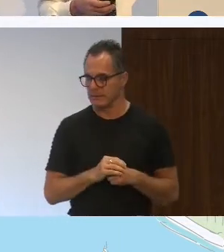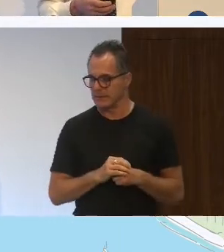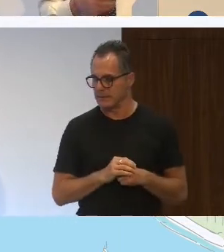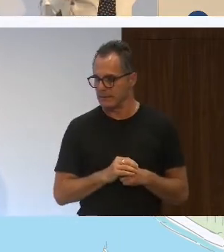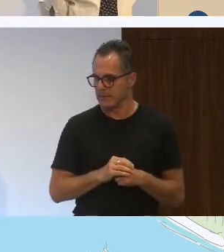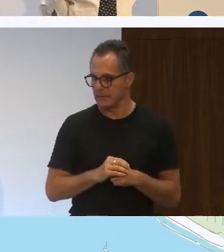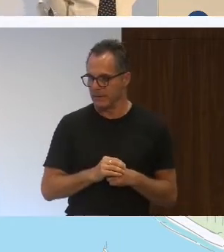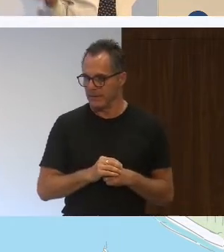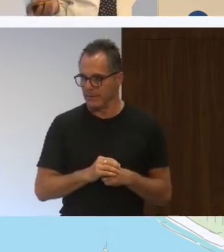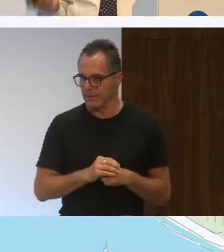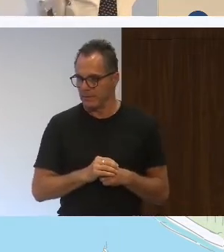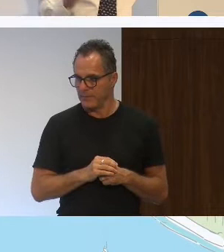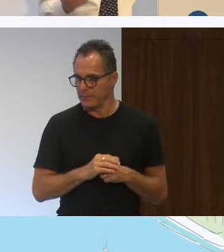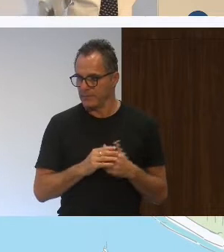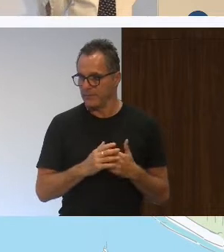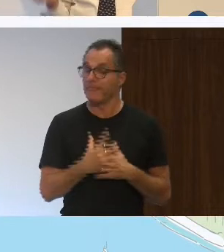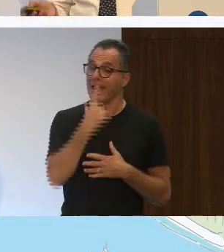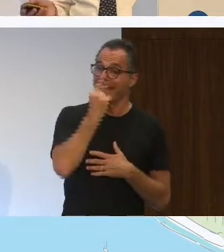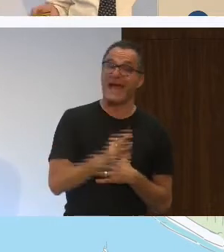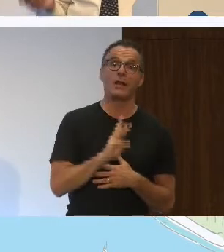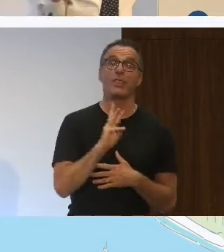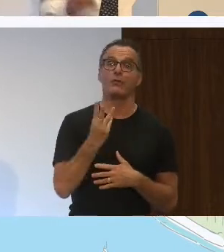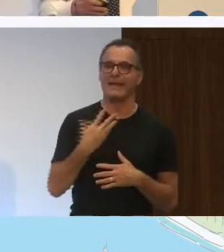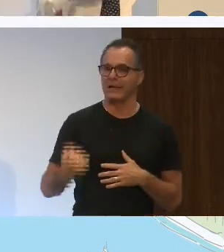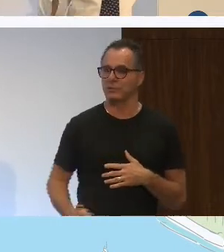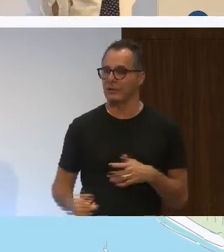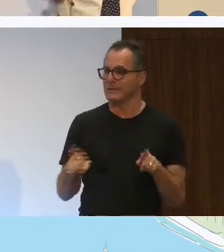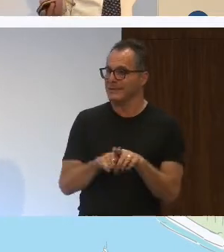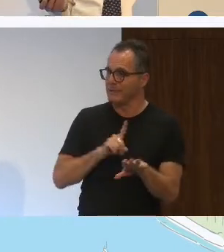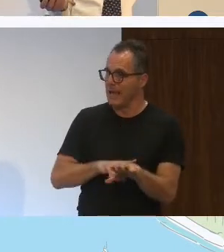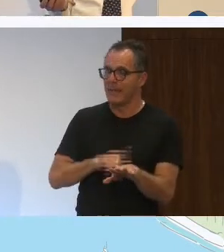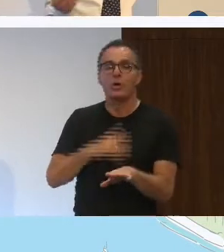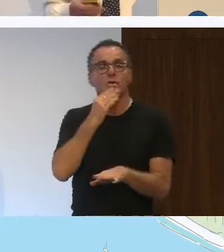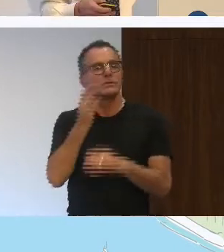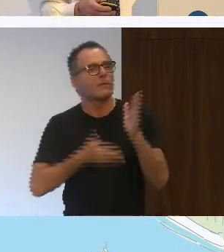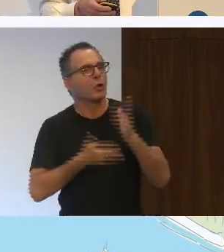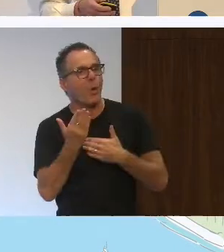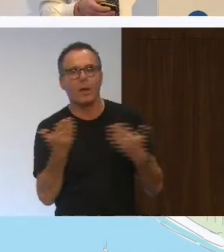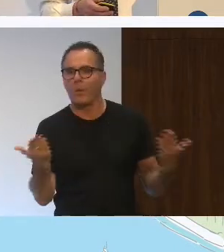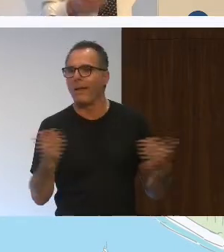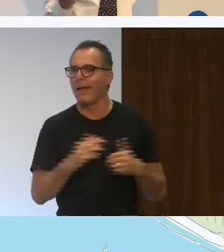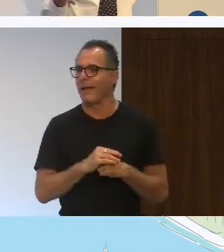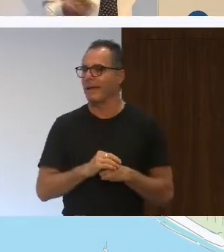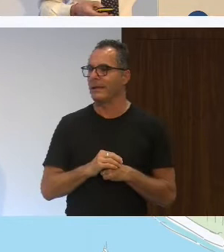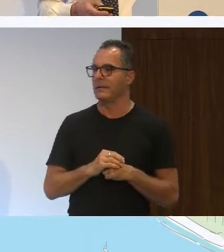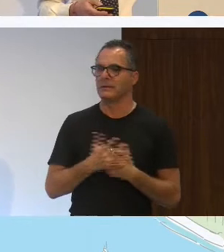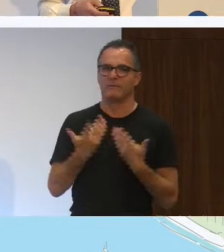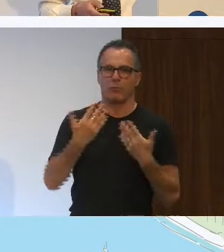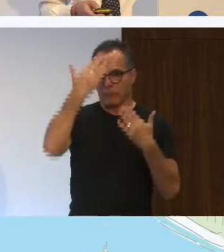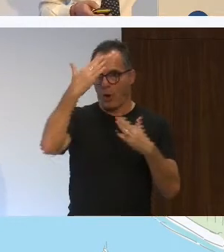you can actually have three injections at once, which is really useful if you're going away for a long holidays example.